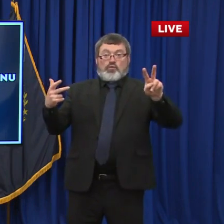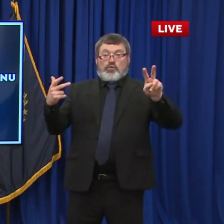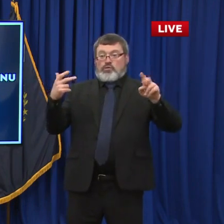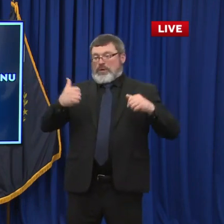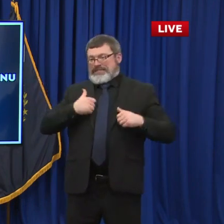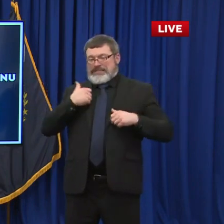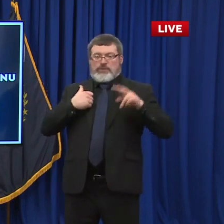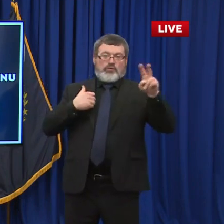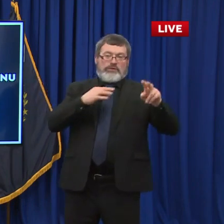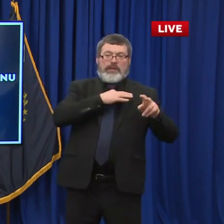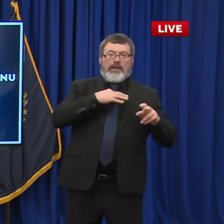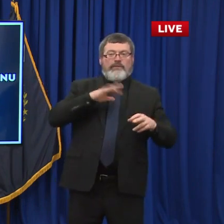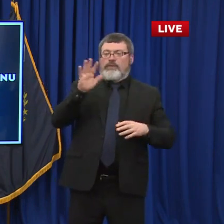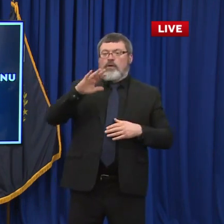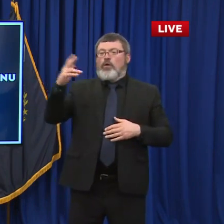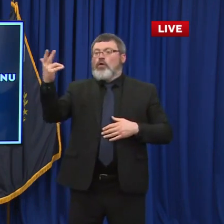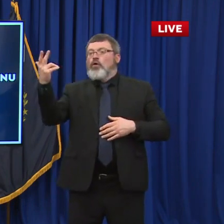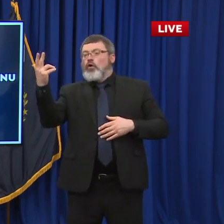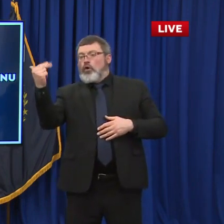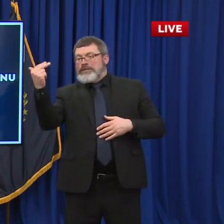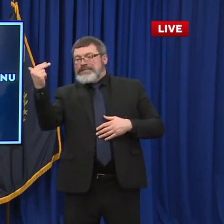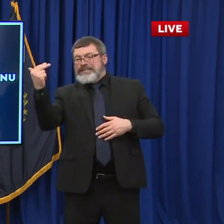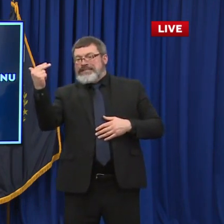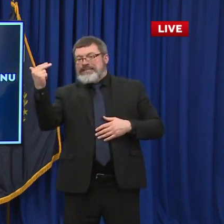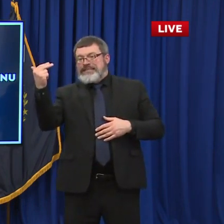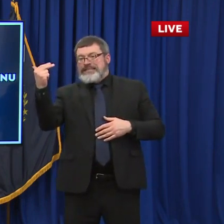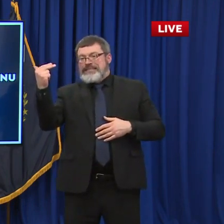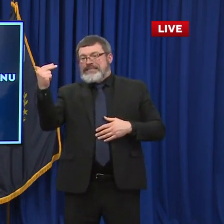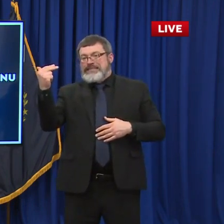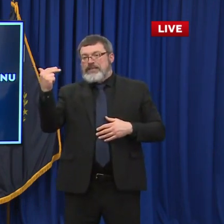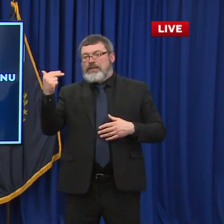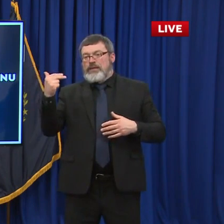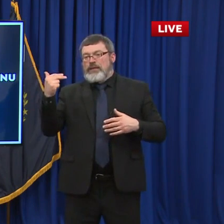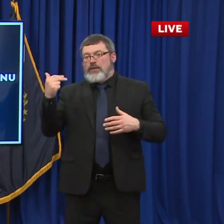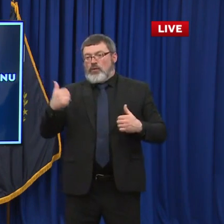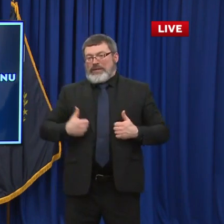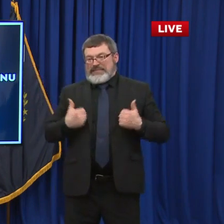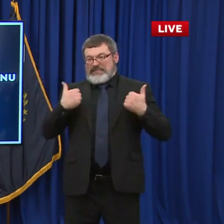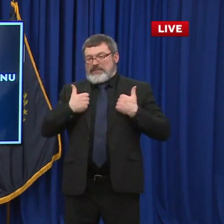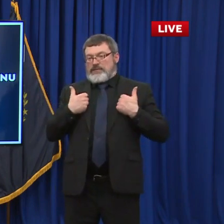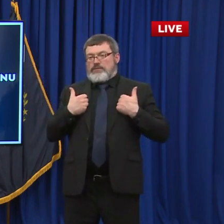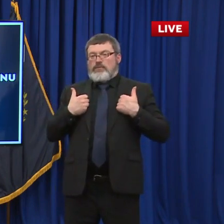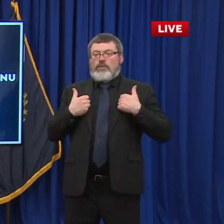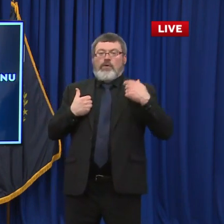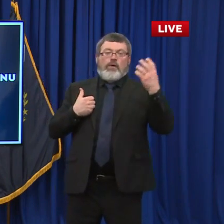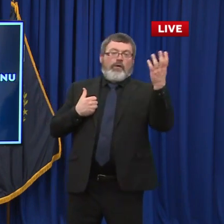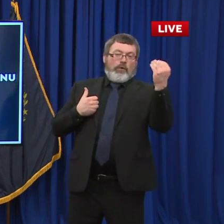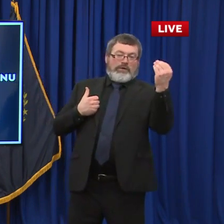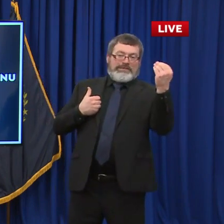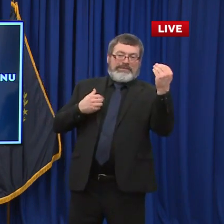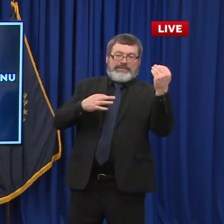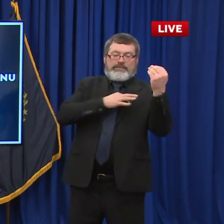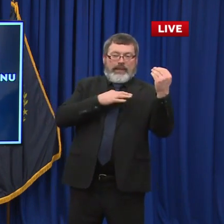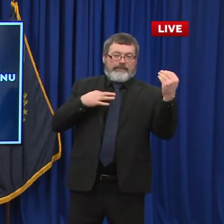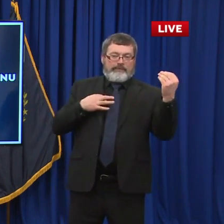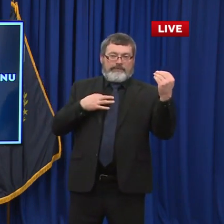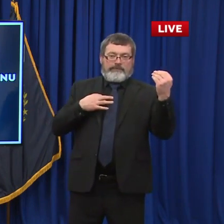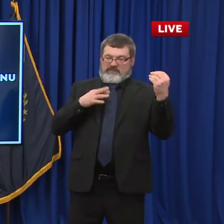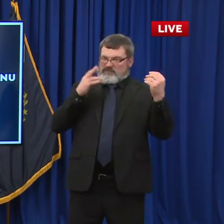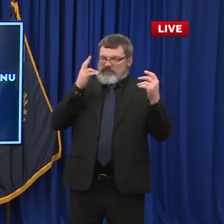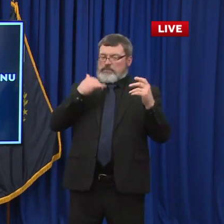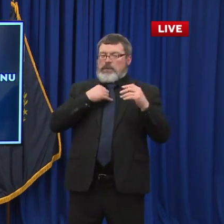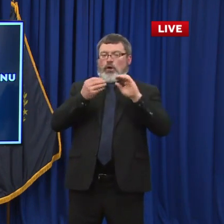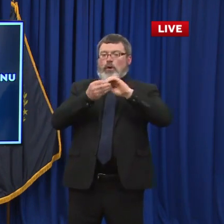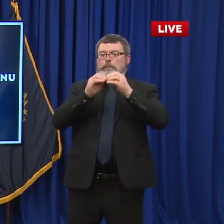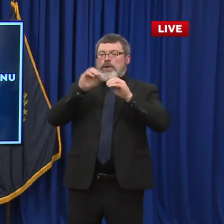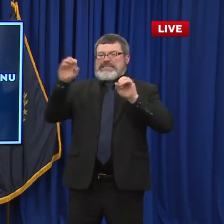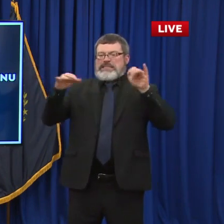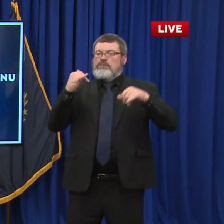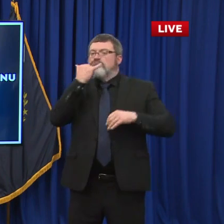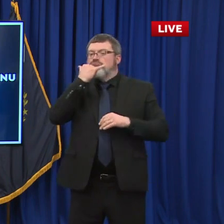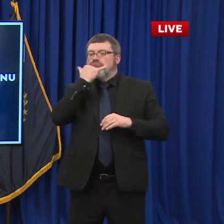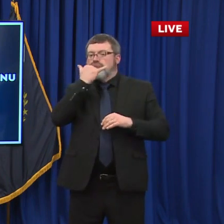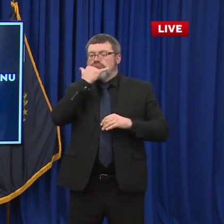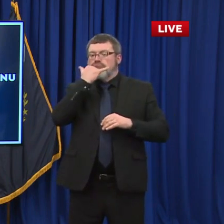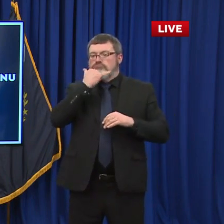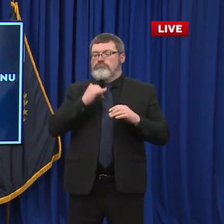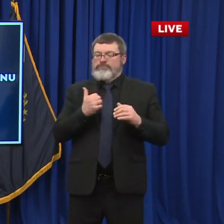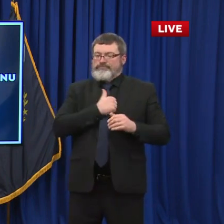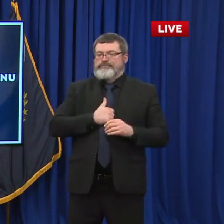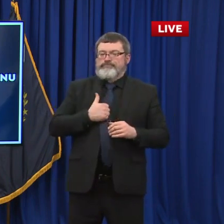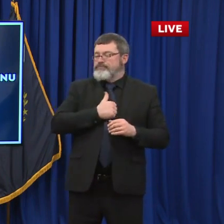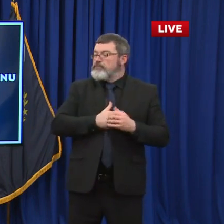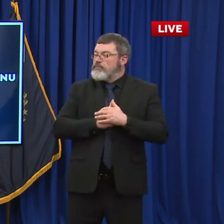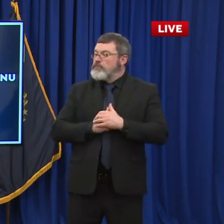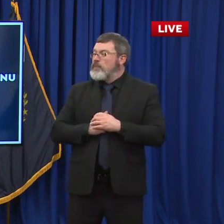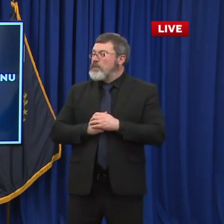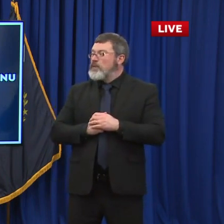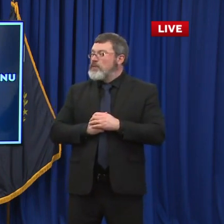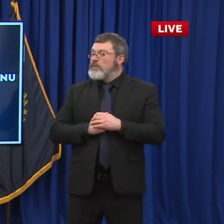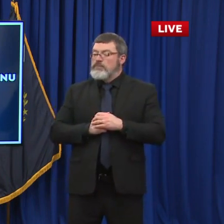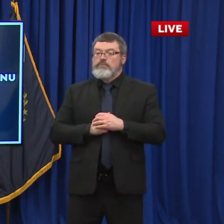GREEN MOUNTAIN CENTER IN EFFINGHAM, NEW HAMPSHIRE, I SAID HAD THREE PATIENT CASES AND TWO STAFF CASES.